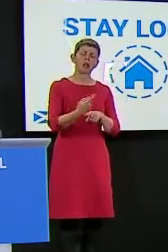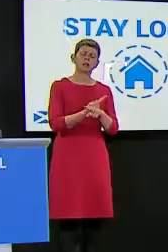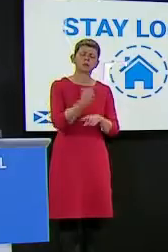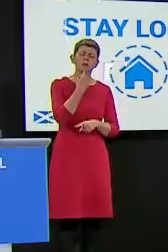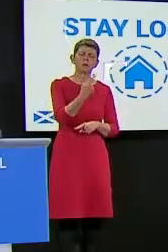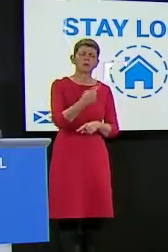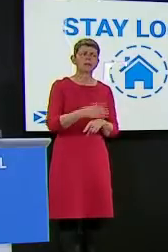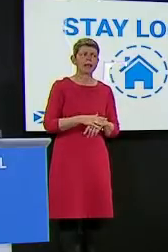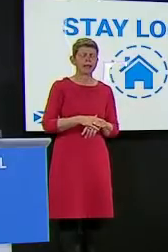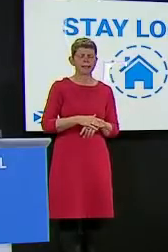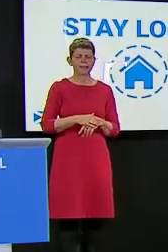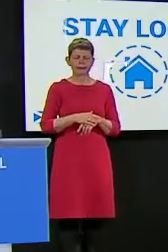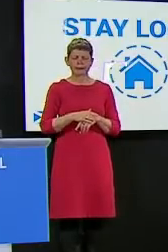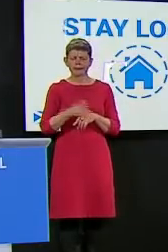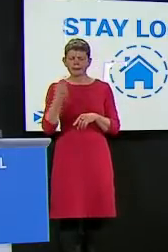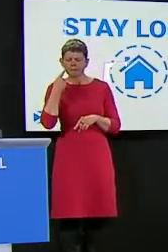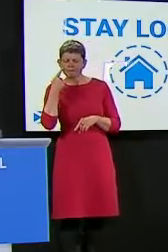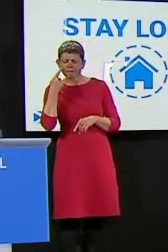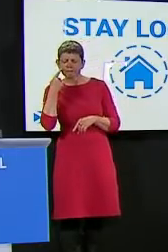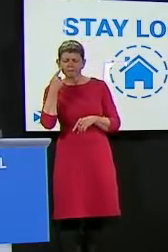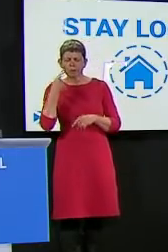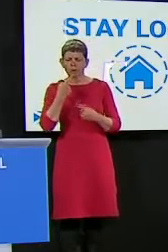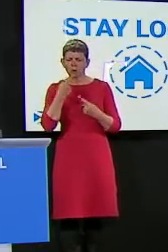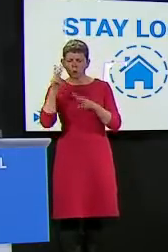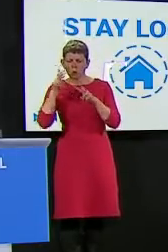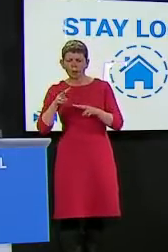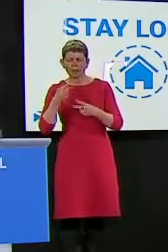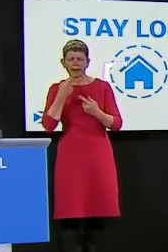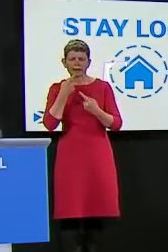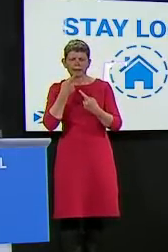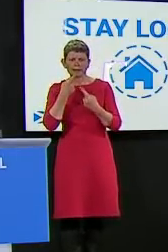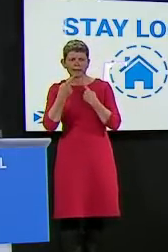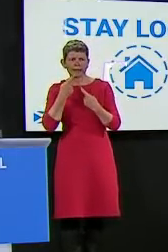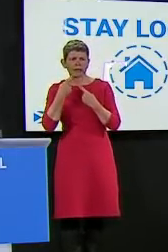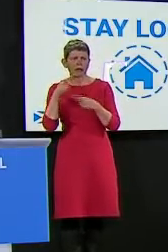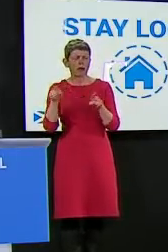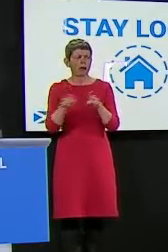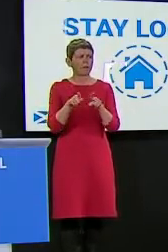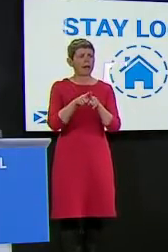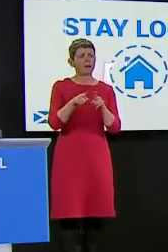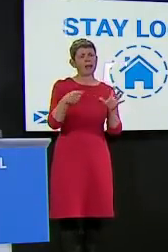recommendation not to give the underserved AstraZeneca vaccine would defeat the end of